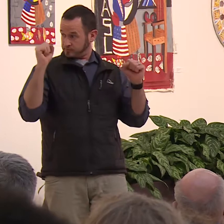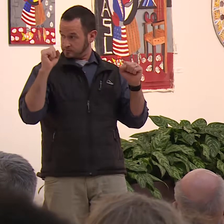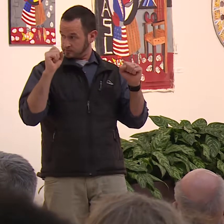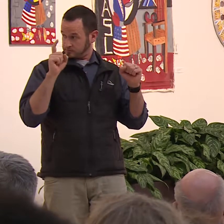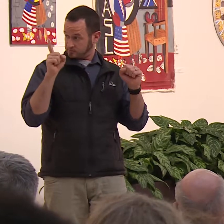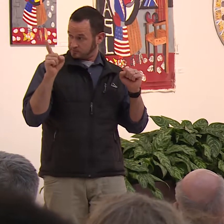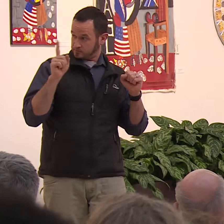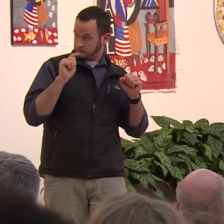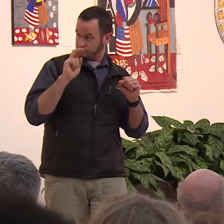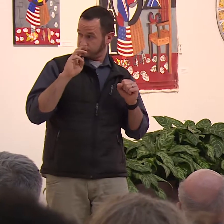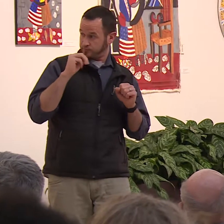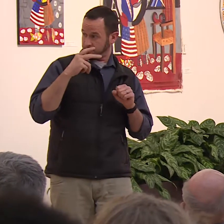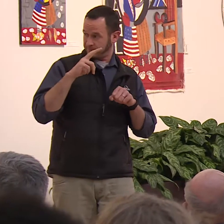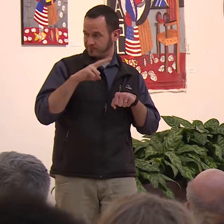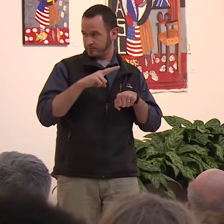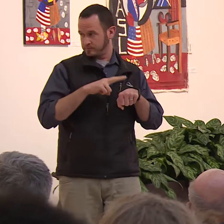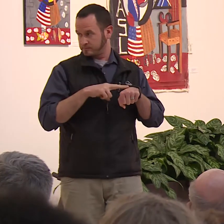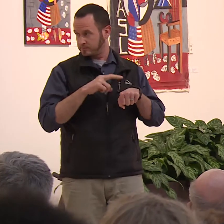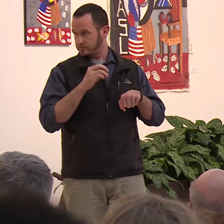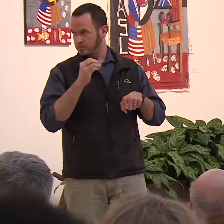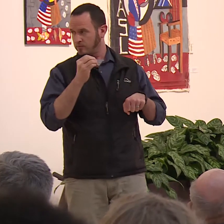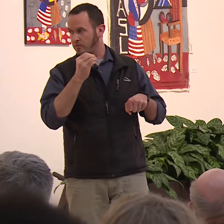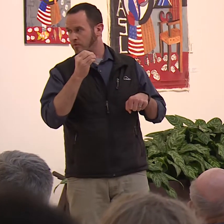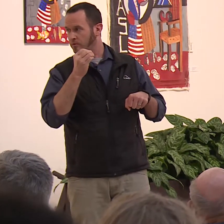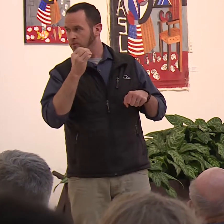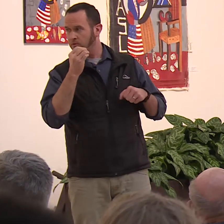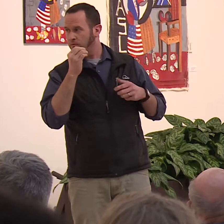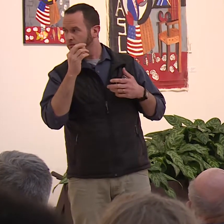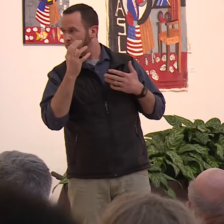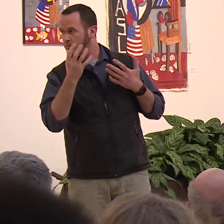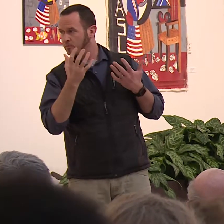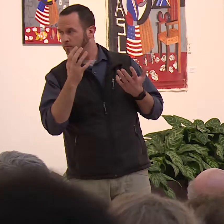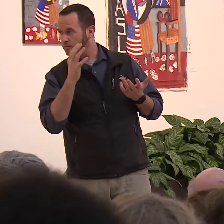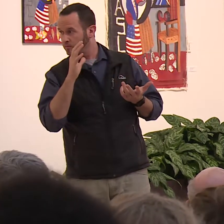So, for the Inauguration Day Challenge, you said no one responded to that.